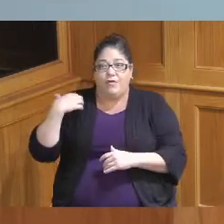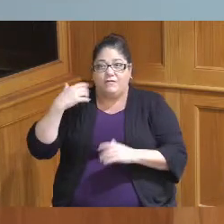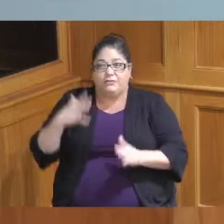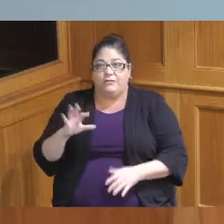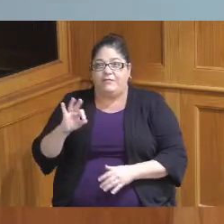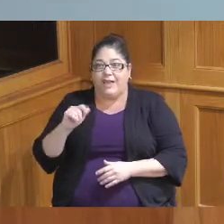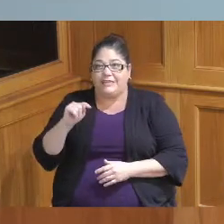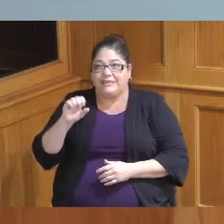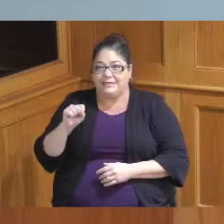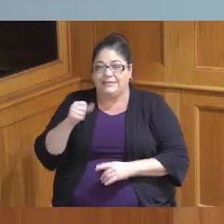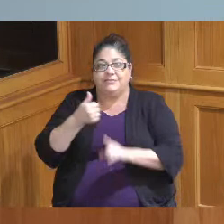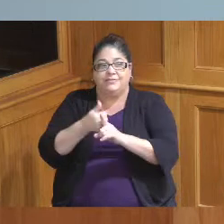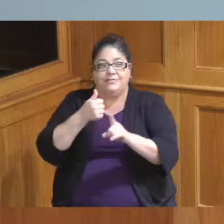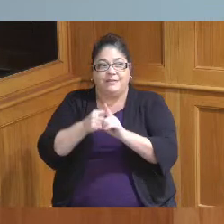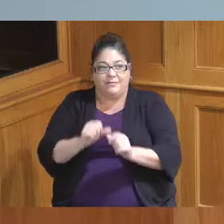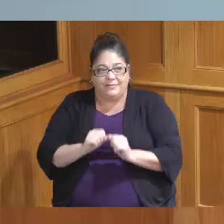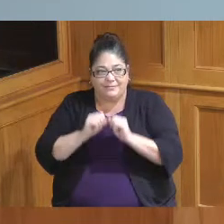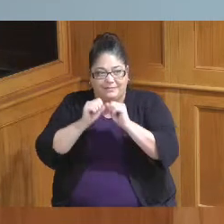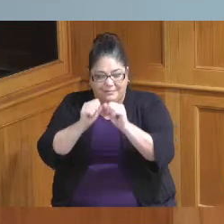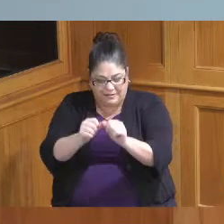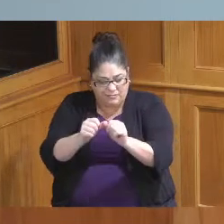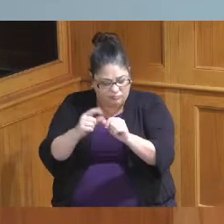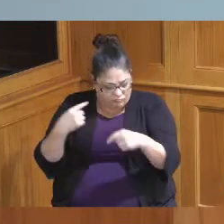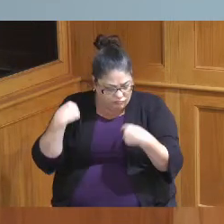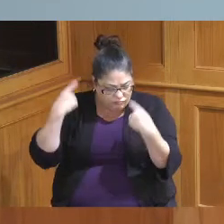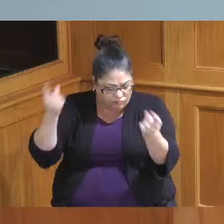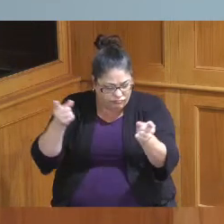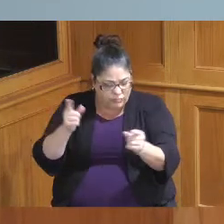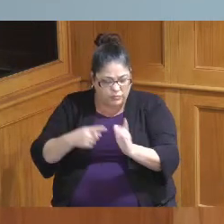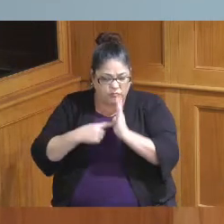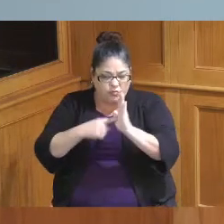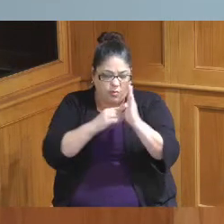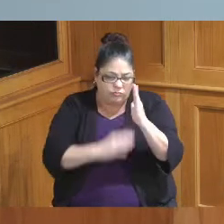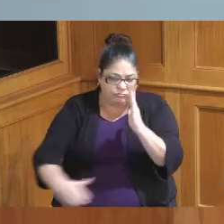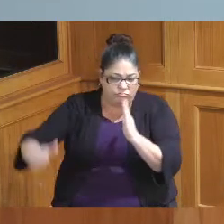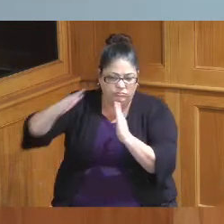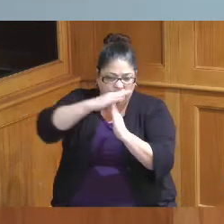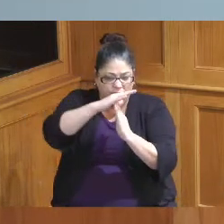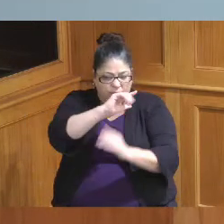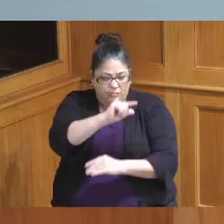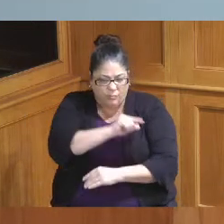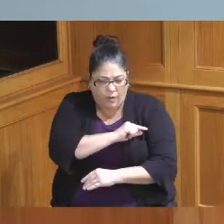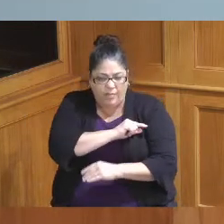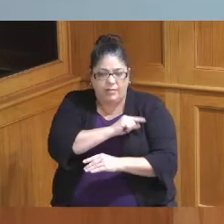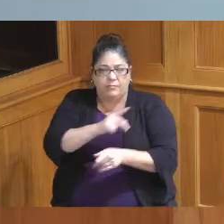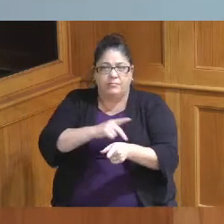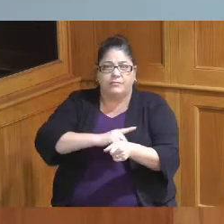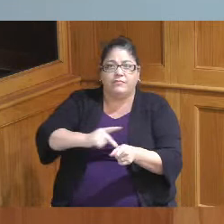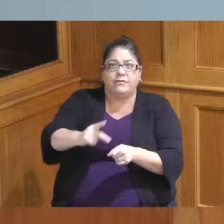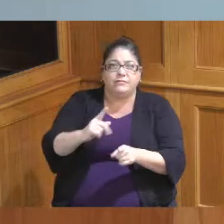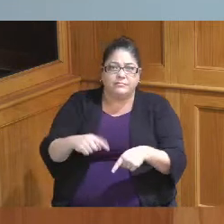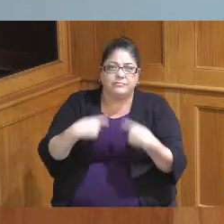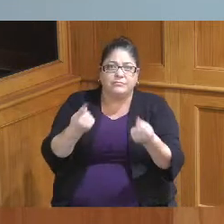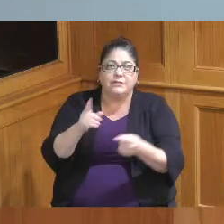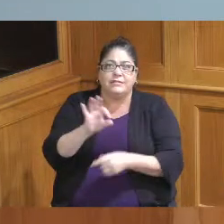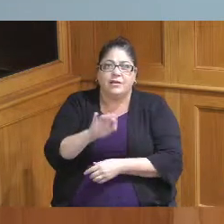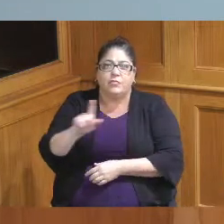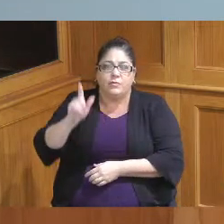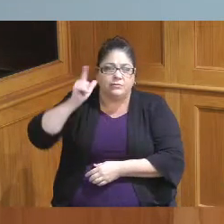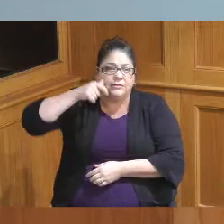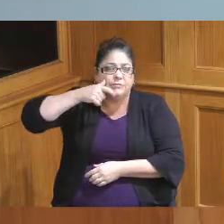has consistently exemplified the highest standards of professionalism in her role as a 911 dispatcher